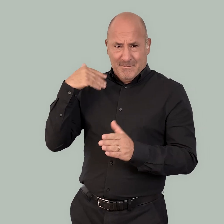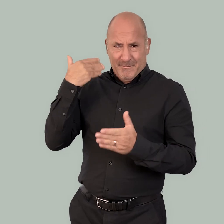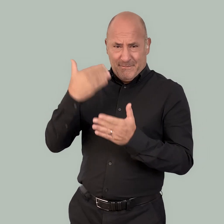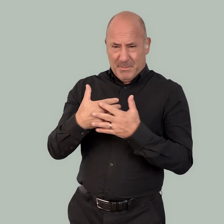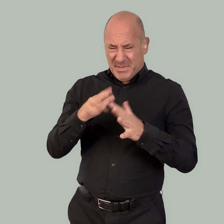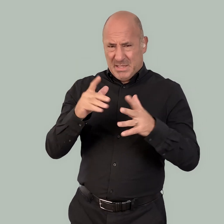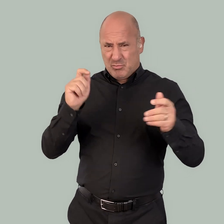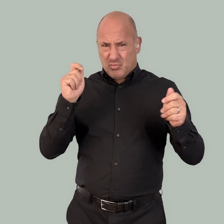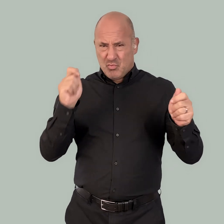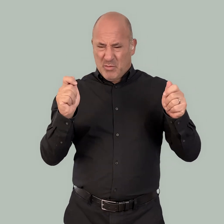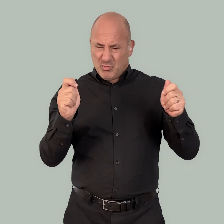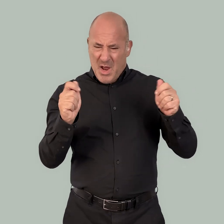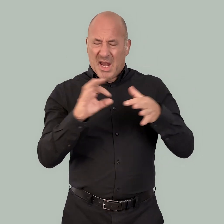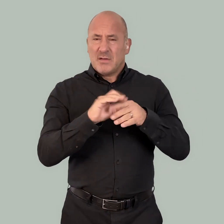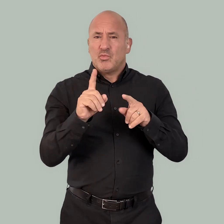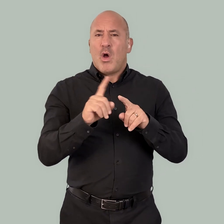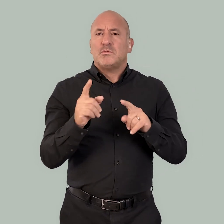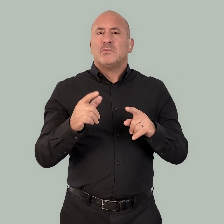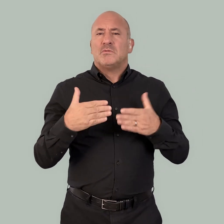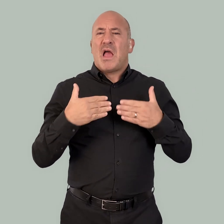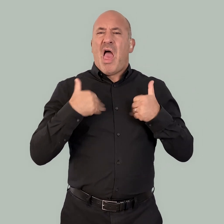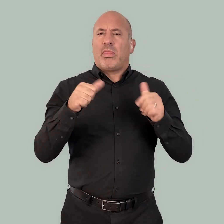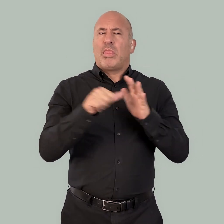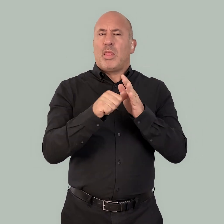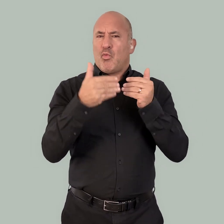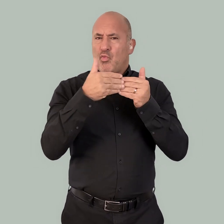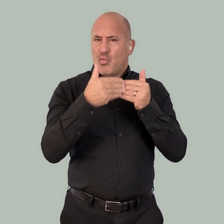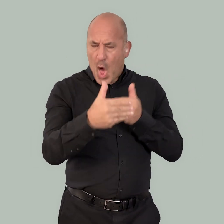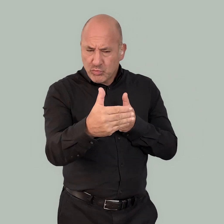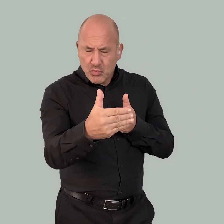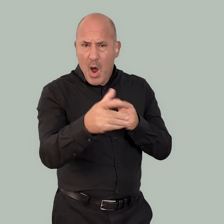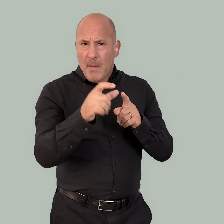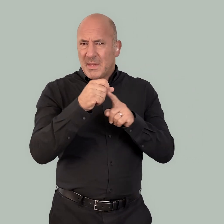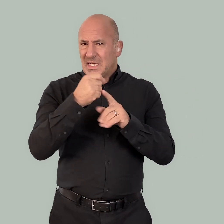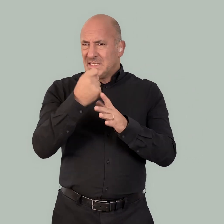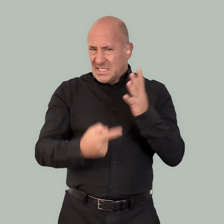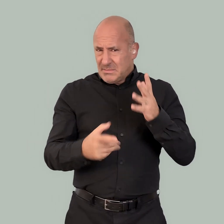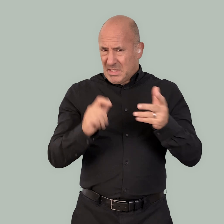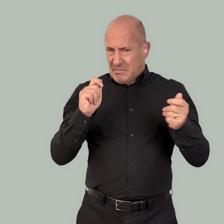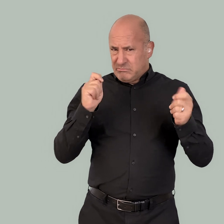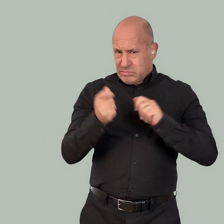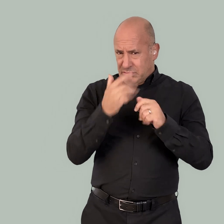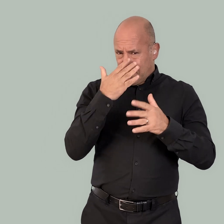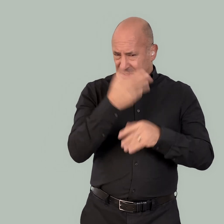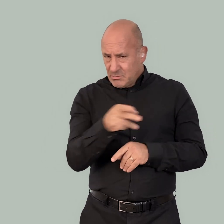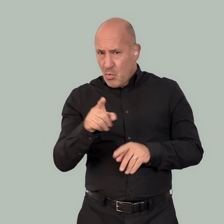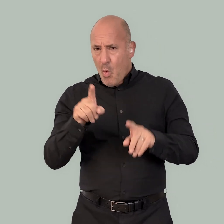there have been shifting trends in long-term health conditions and disability,